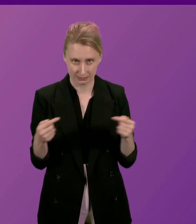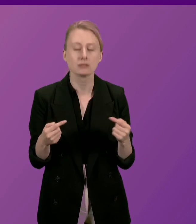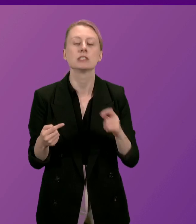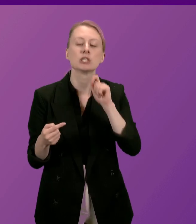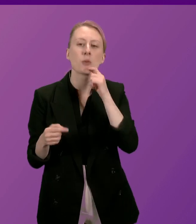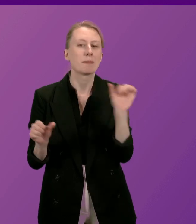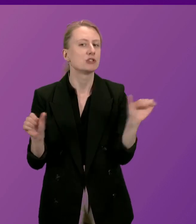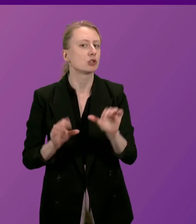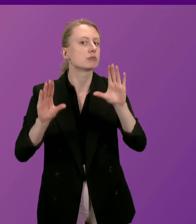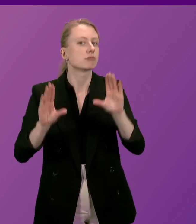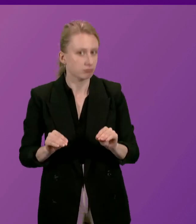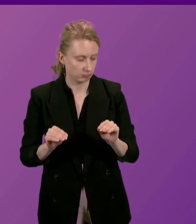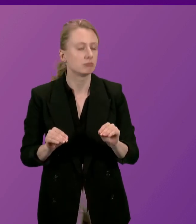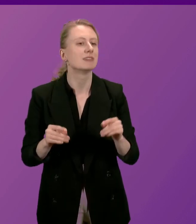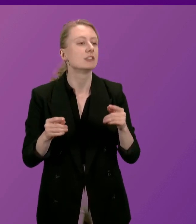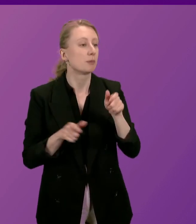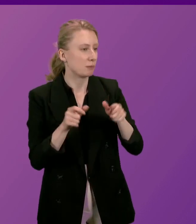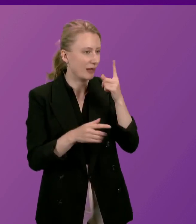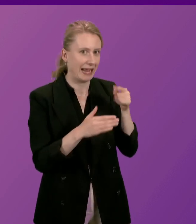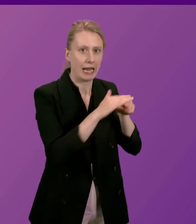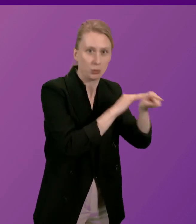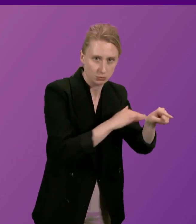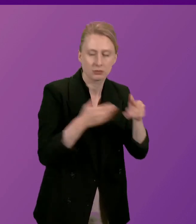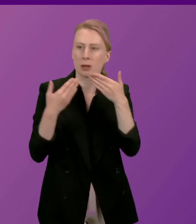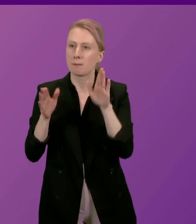short suspension to allow those leaving the chamber and the gallery to do so.